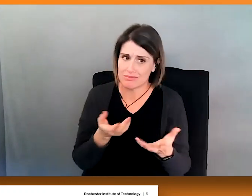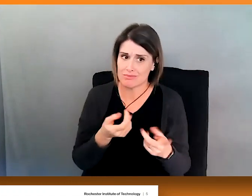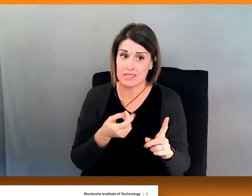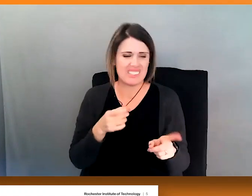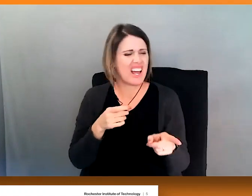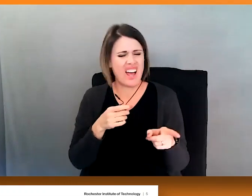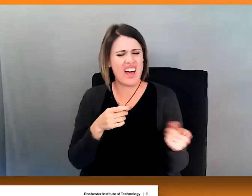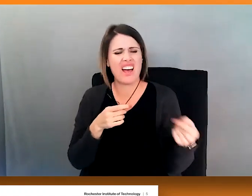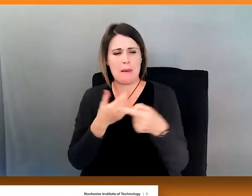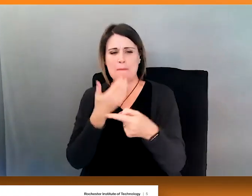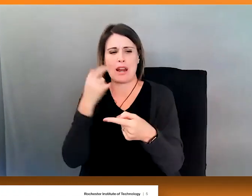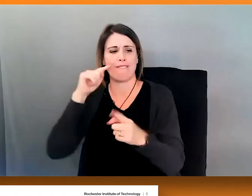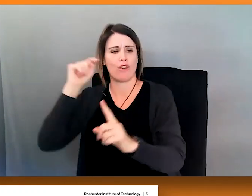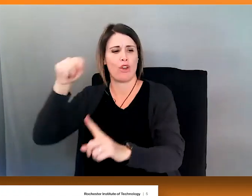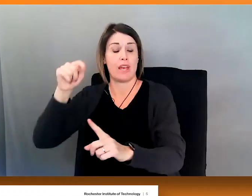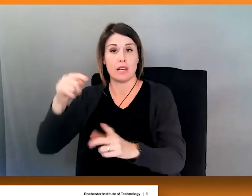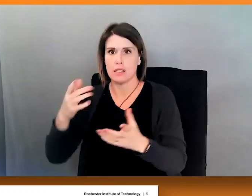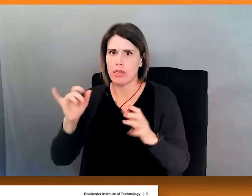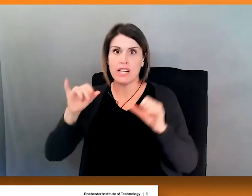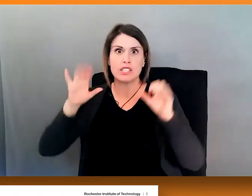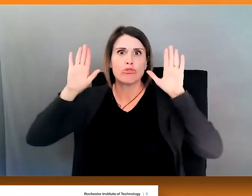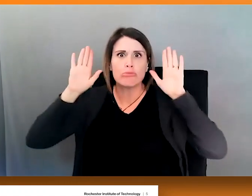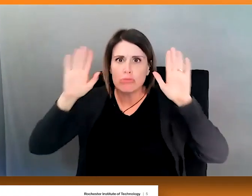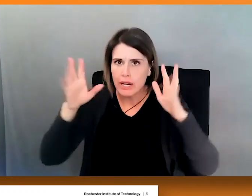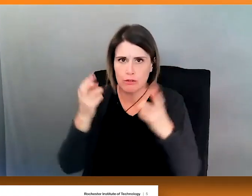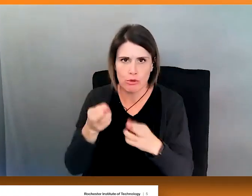That is one of the biggest resources.